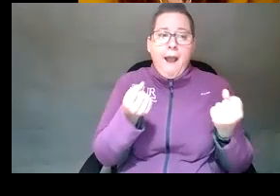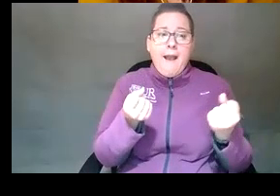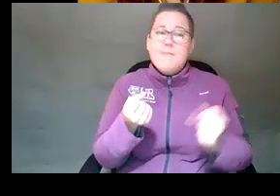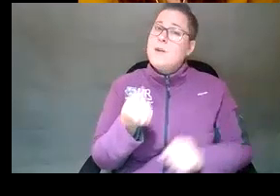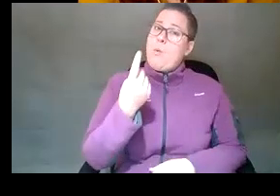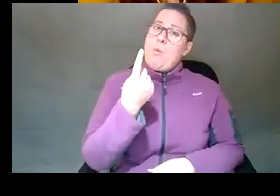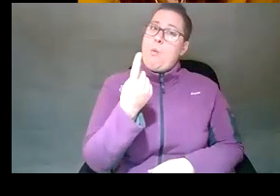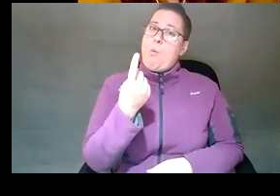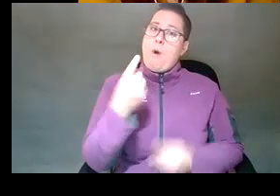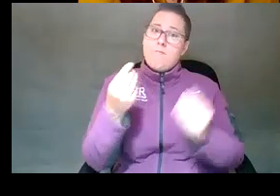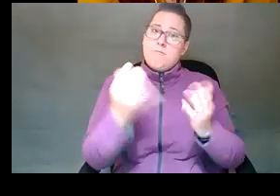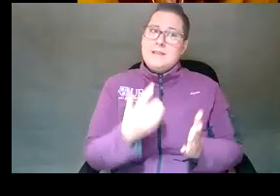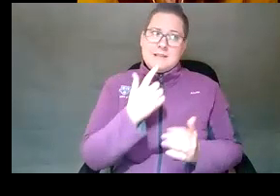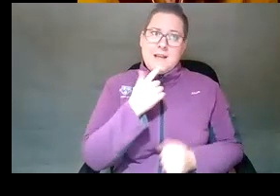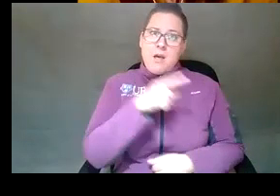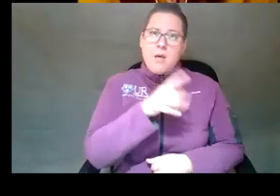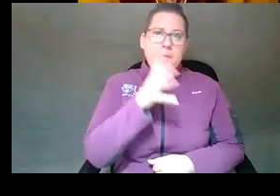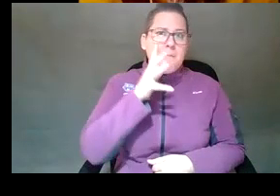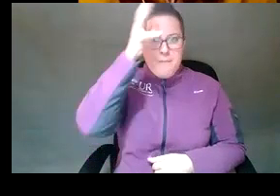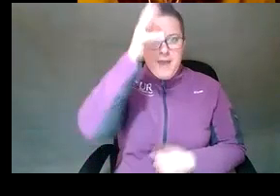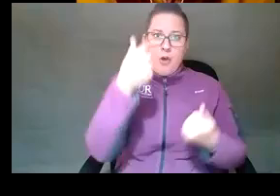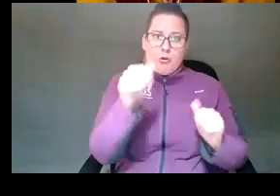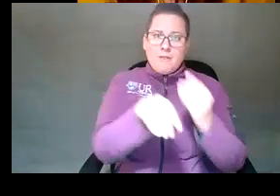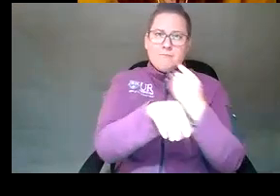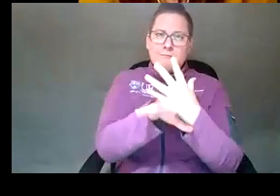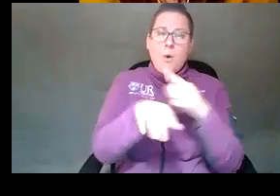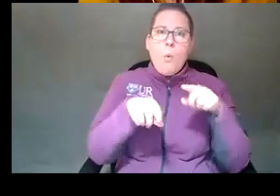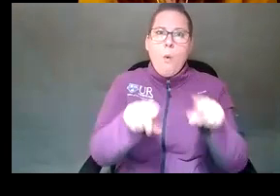parent was attempting to participate via video while driving and it felt unsafe